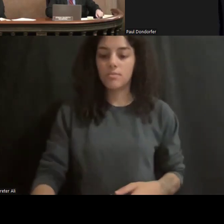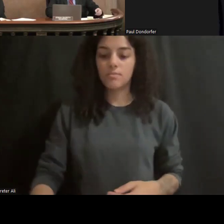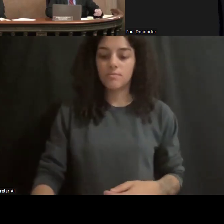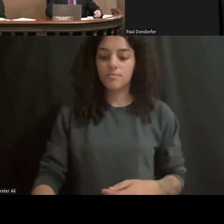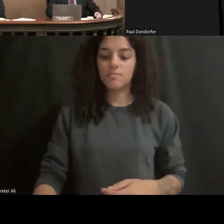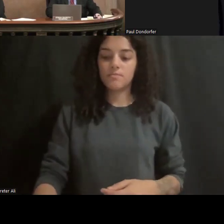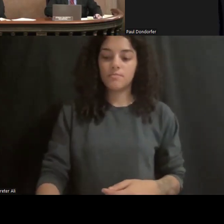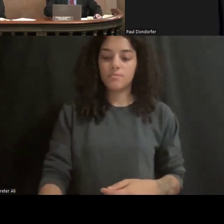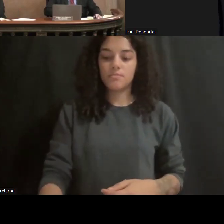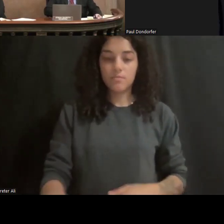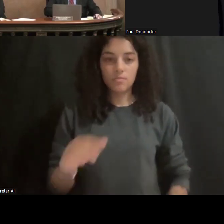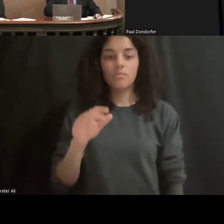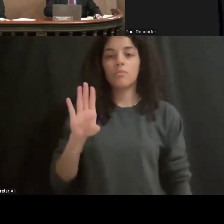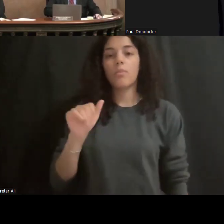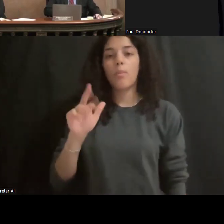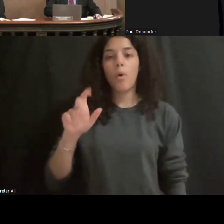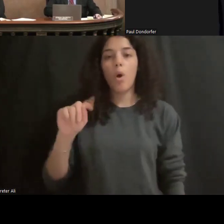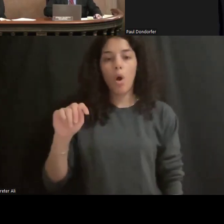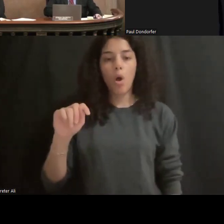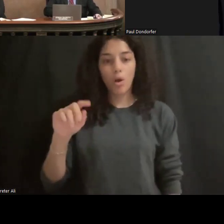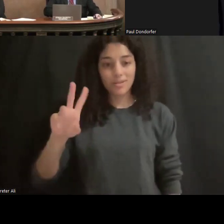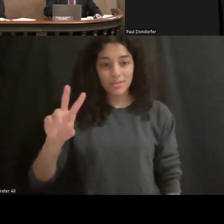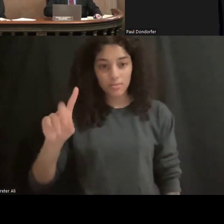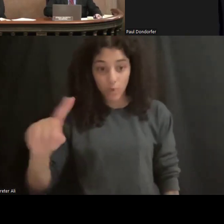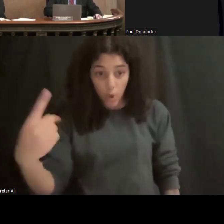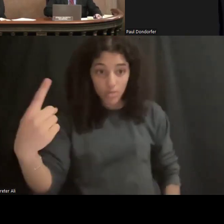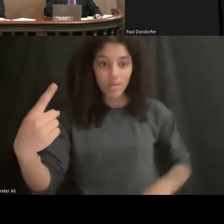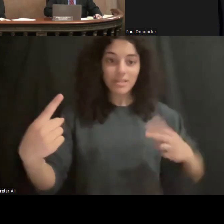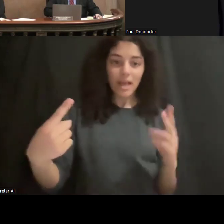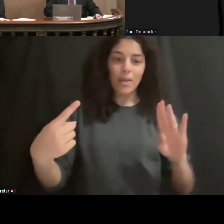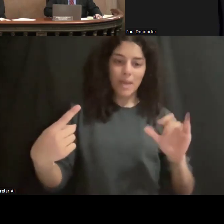Barnhard seconded by Legislator Baines and Mafuchi Is there any